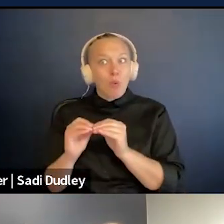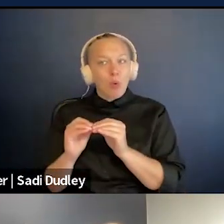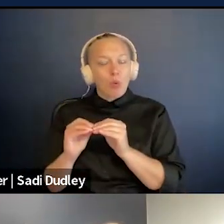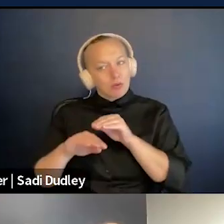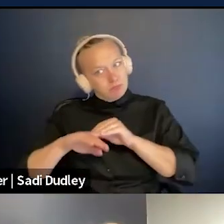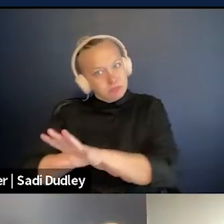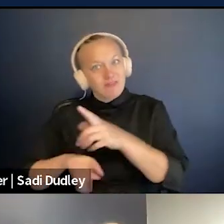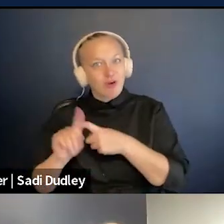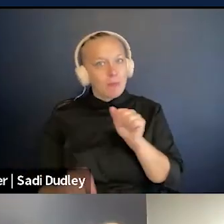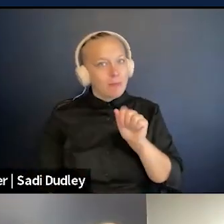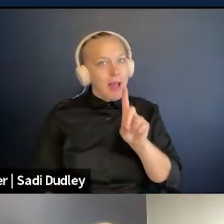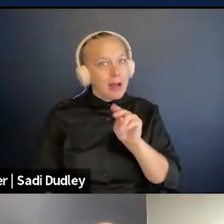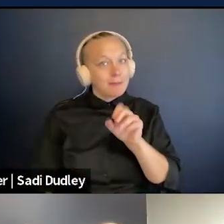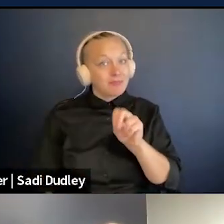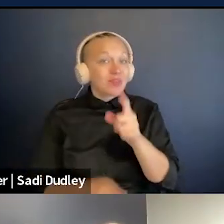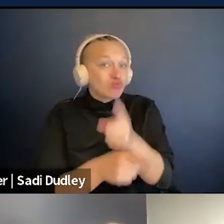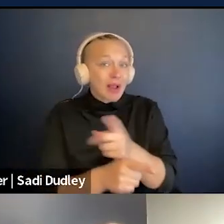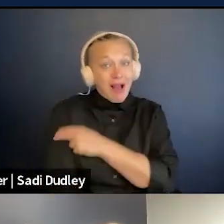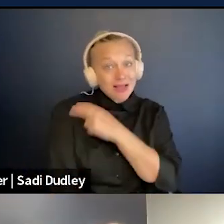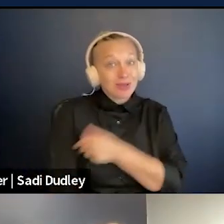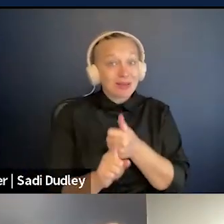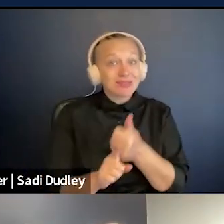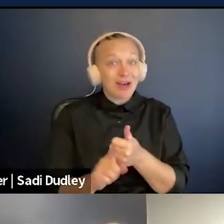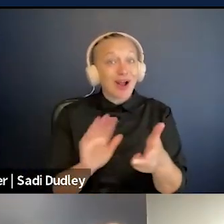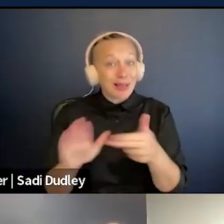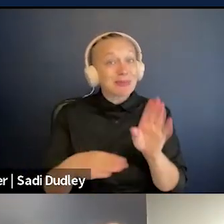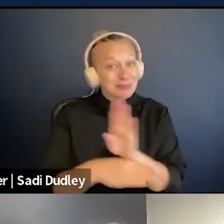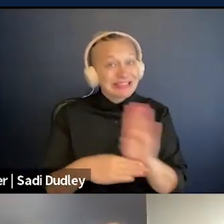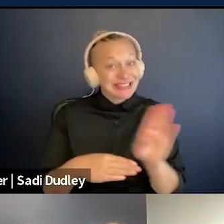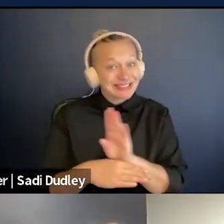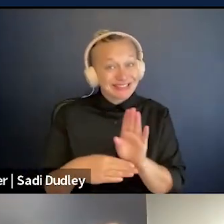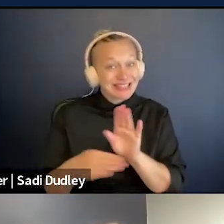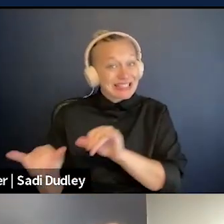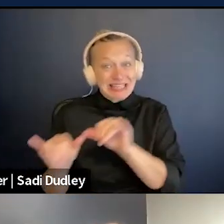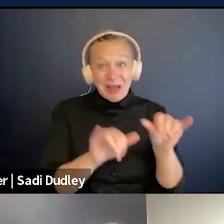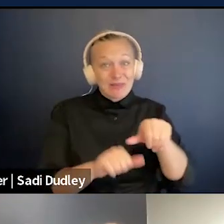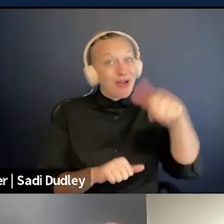You know… Right. Right.